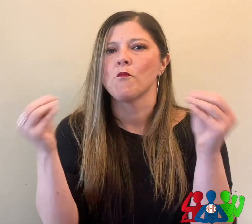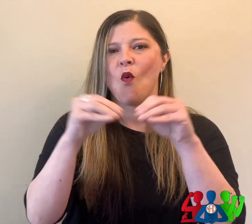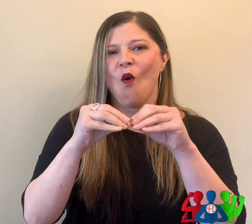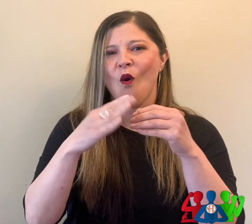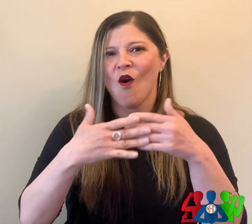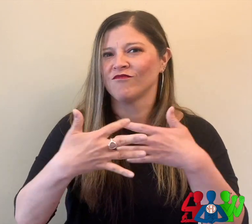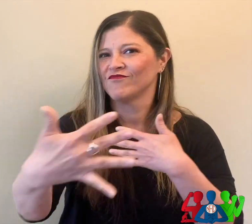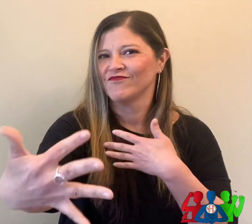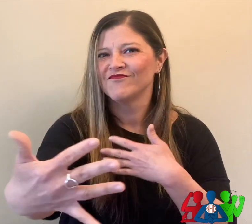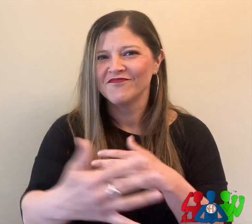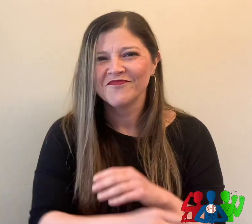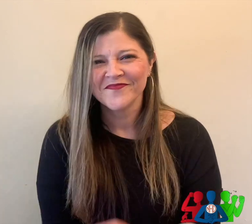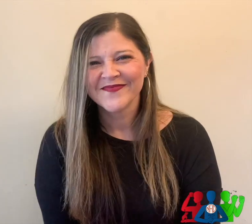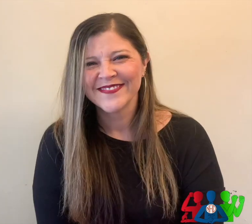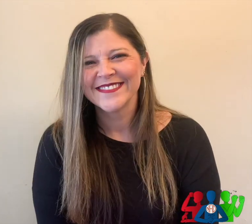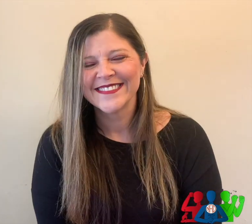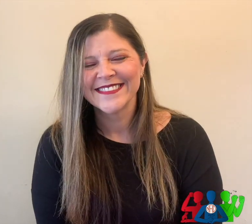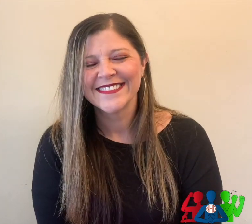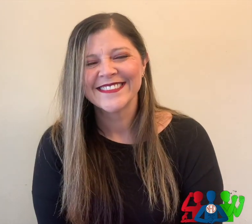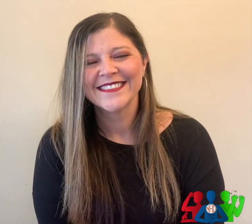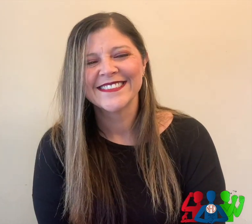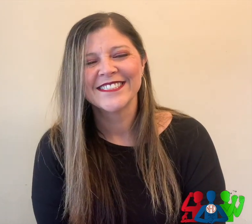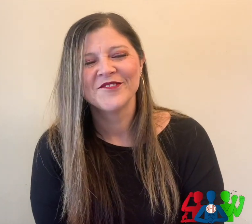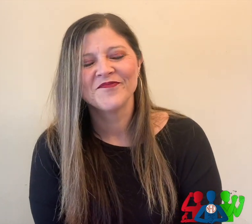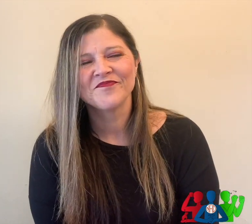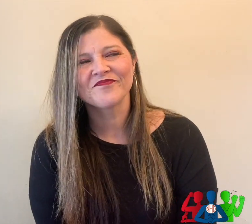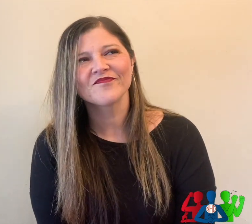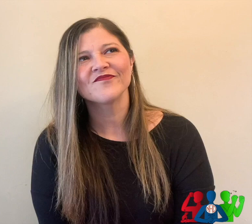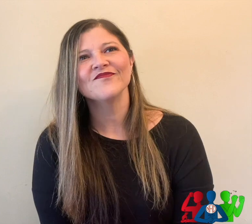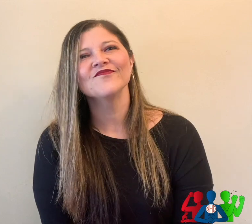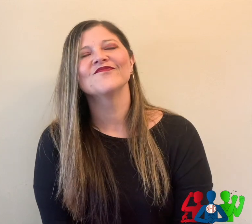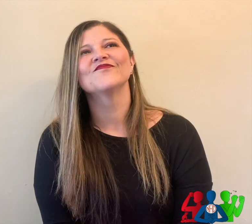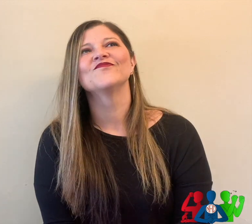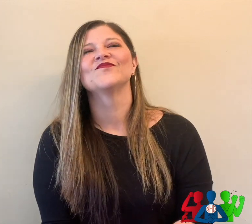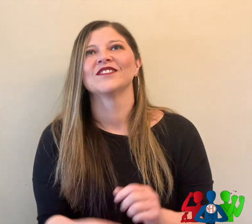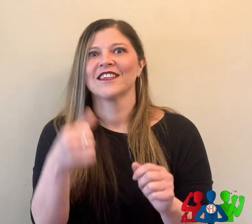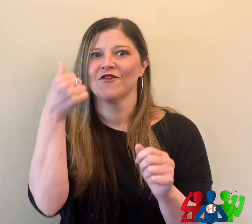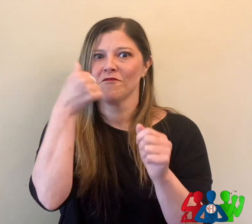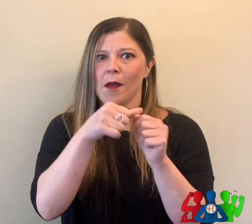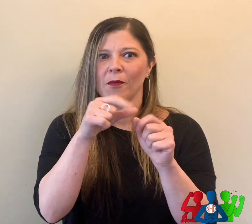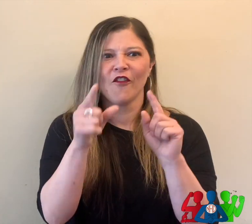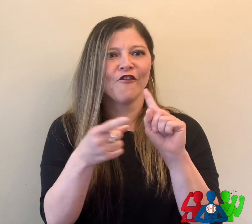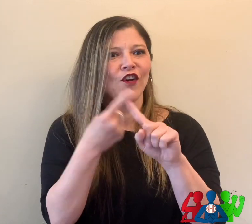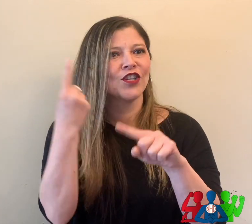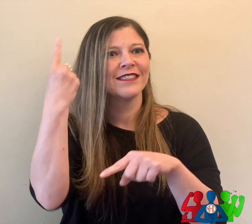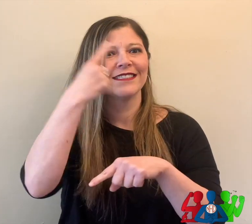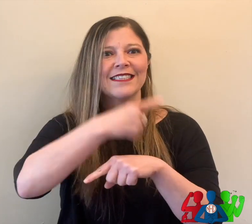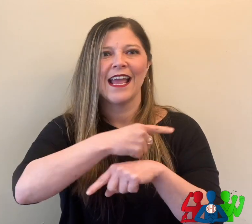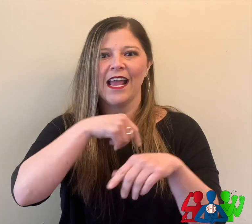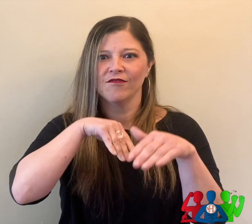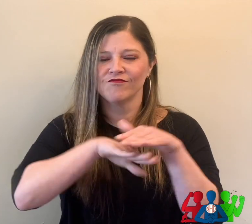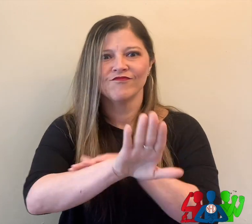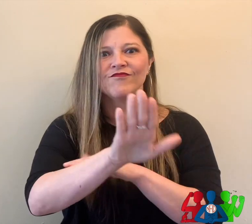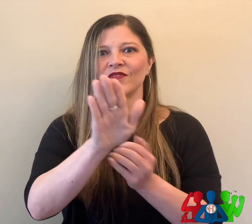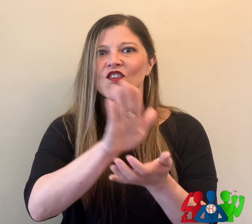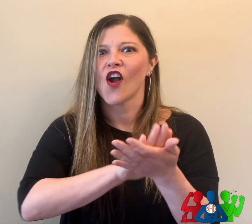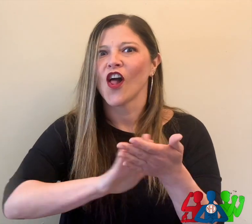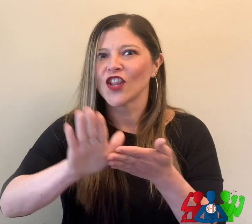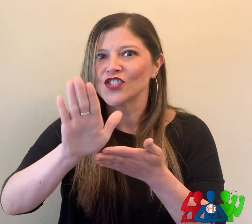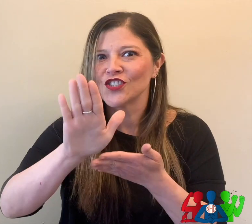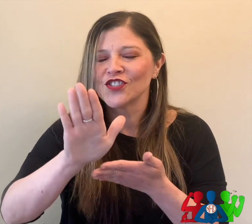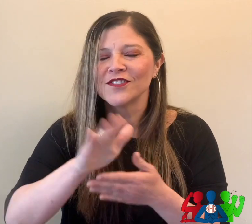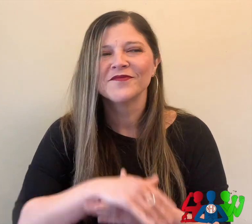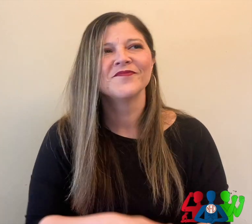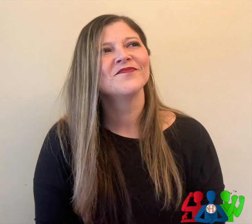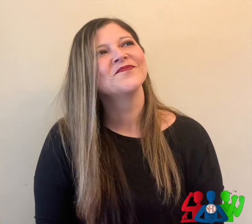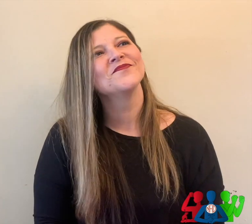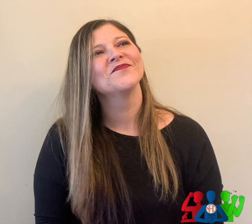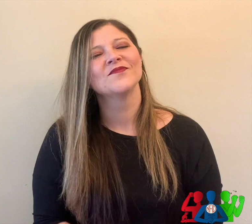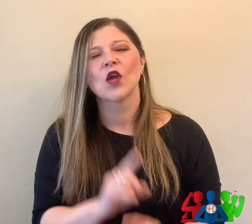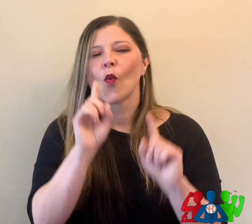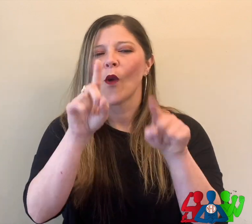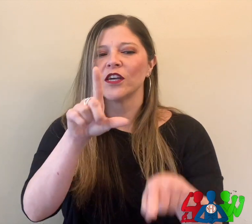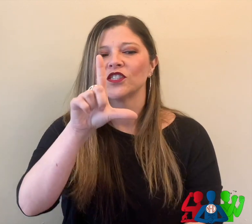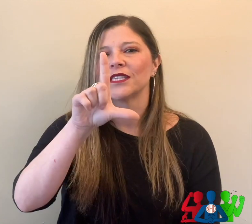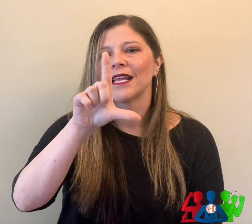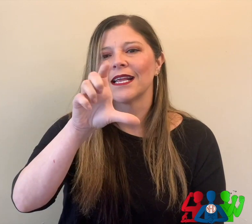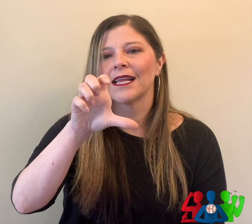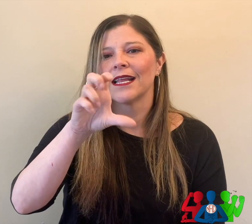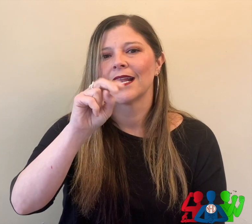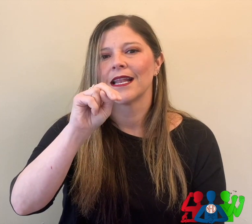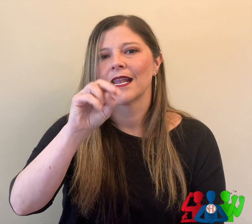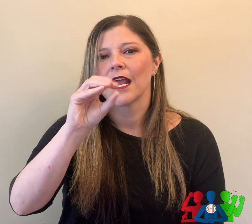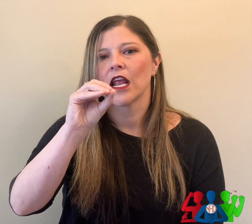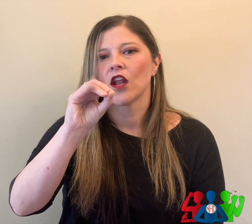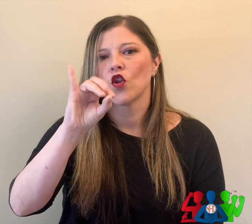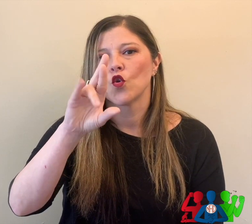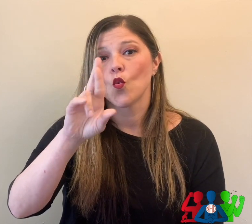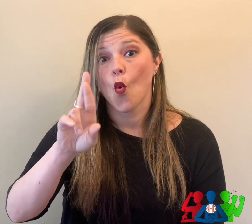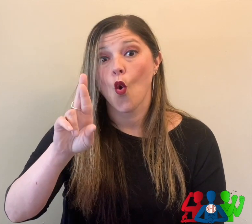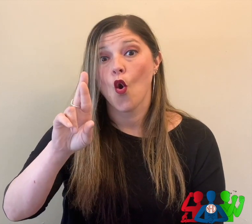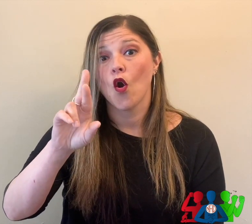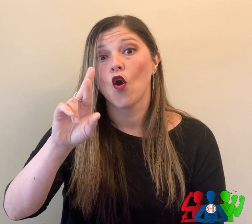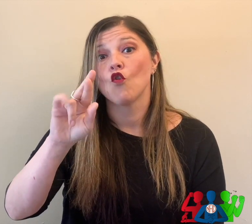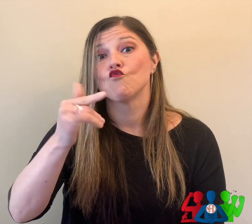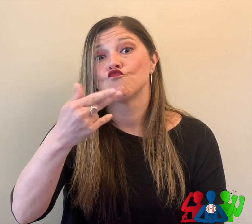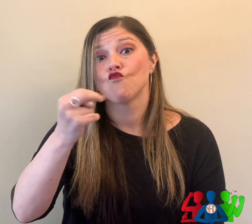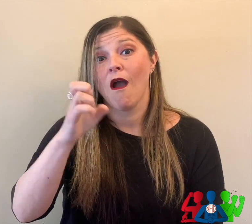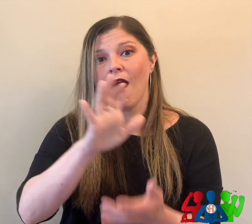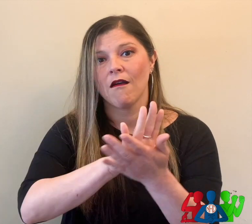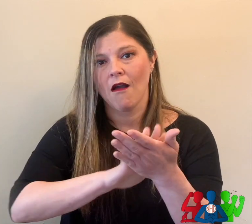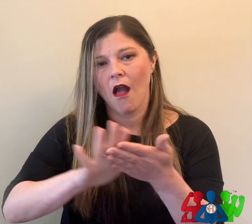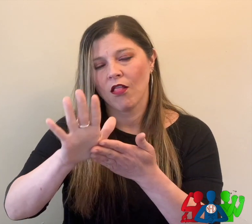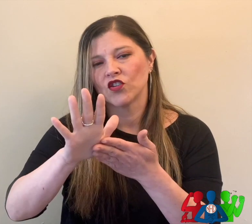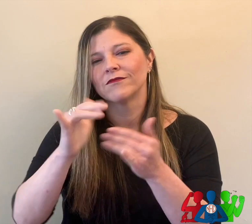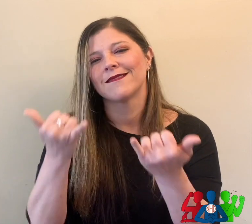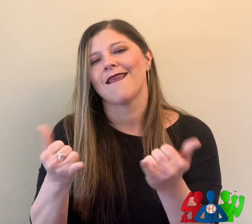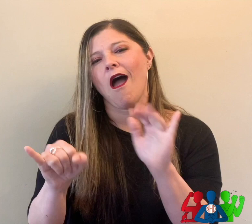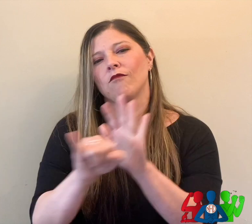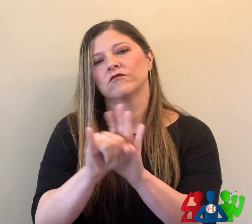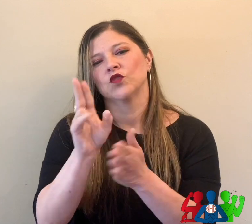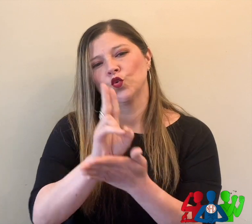communication for me. I remember the first day of going to college. I went to Lenoir-Rhyne